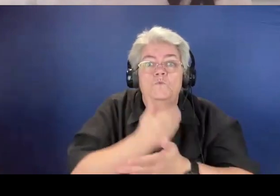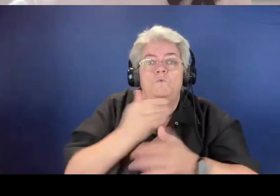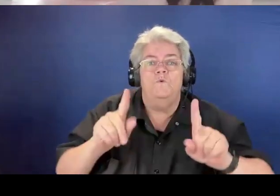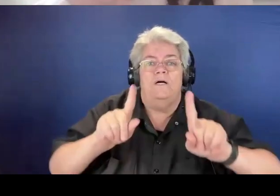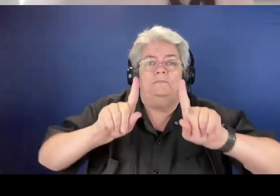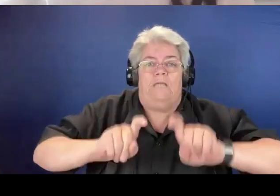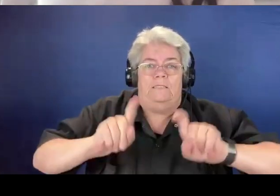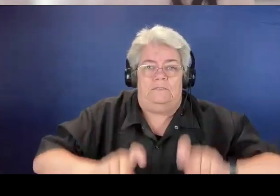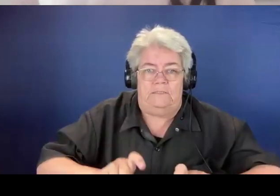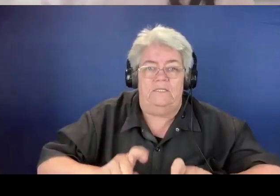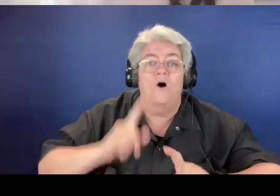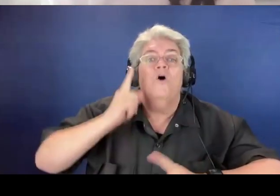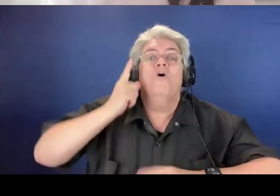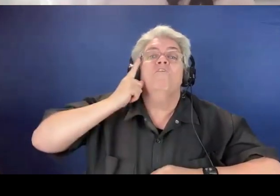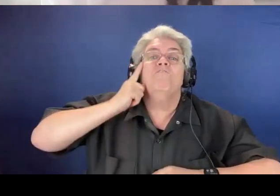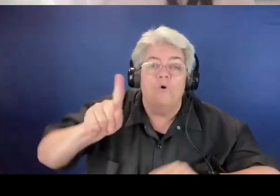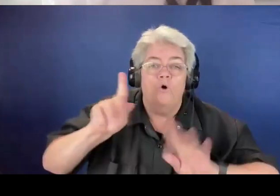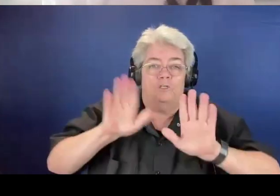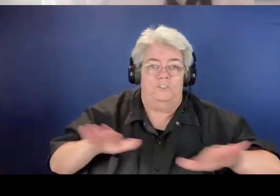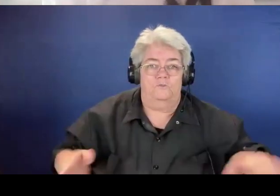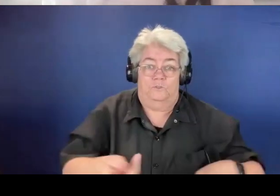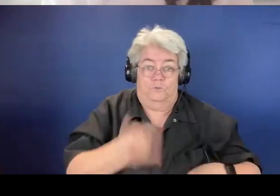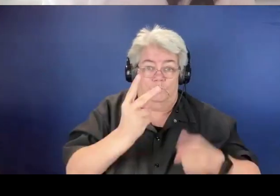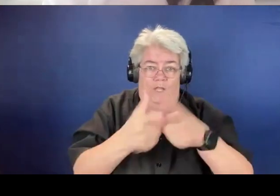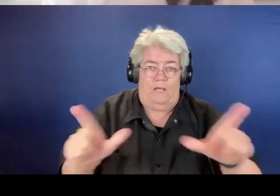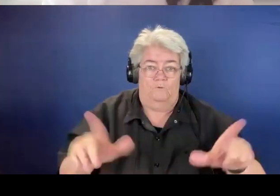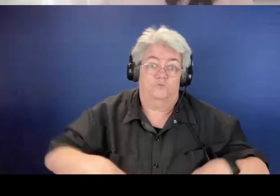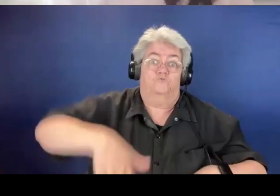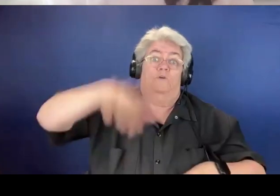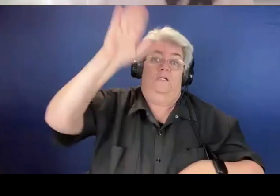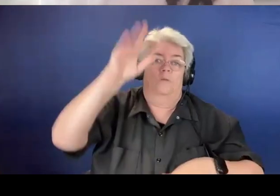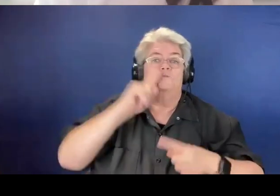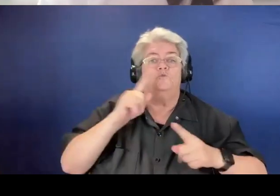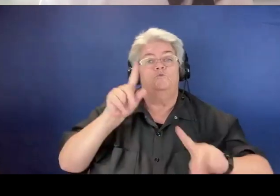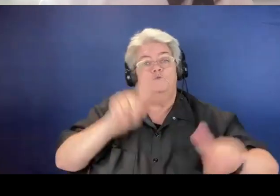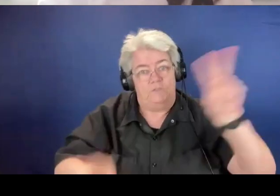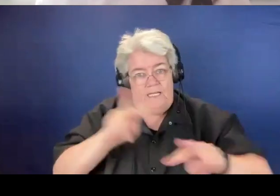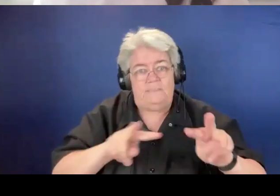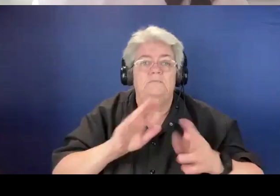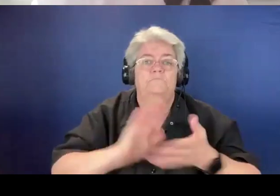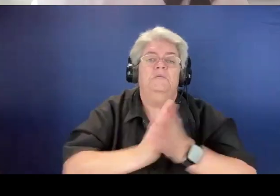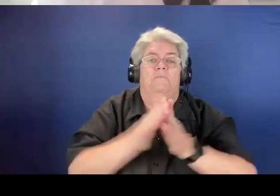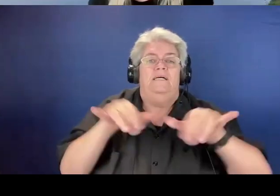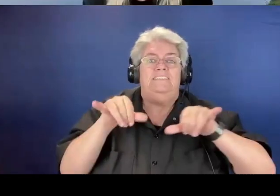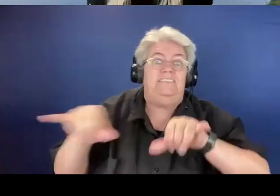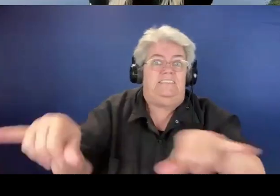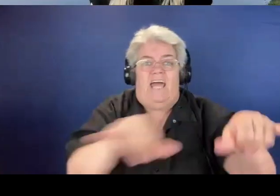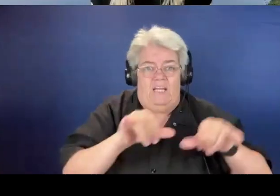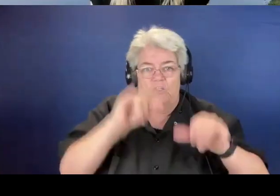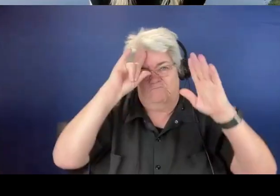bilingual's global language competence. All right.